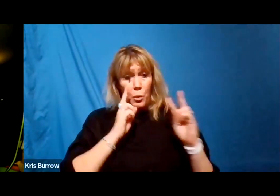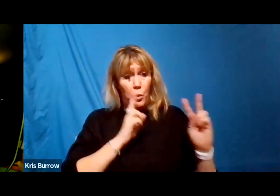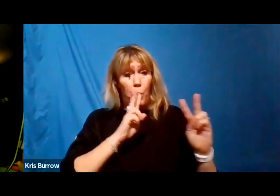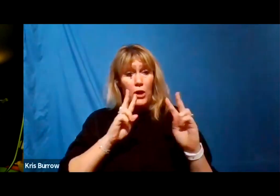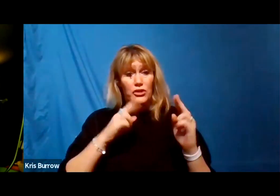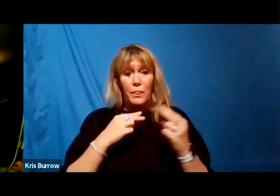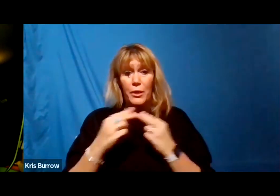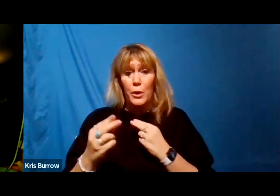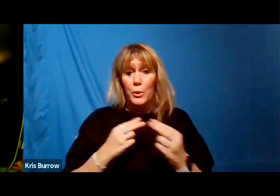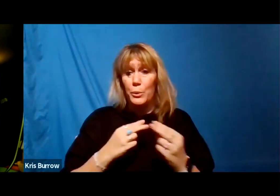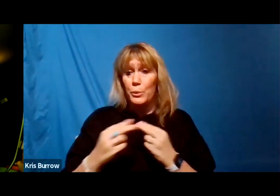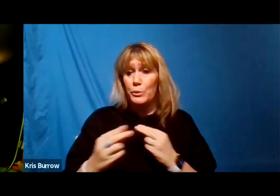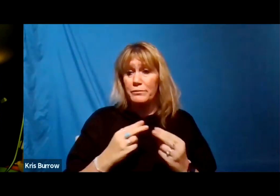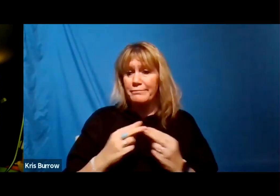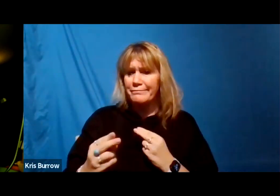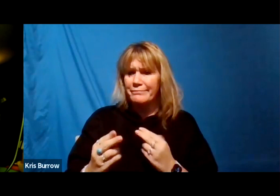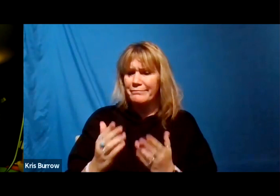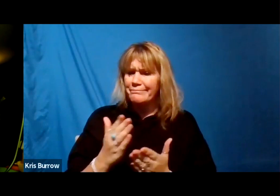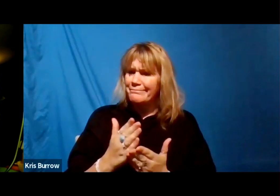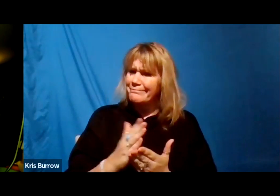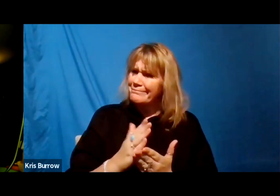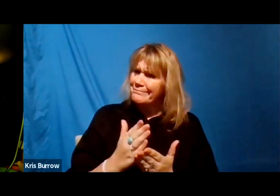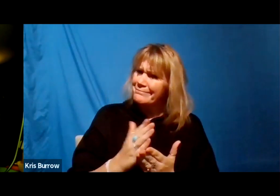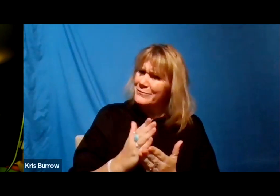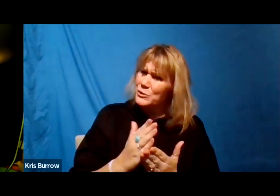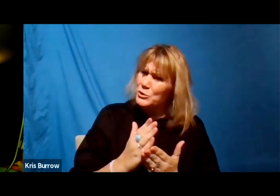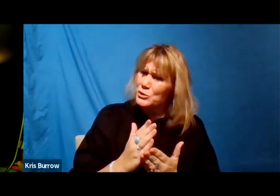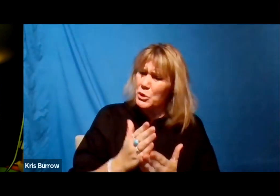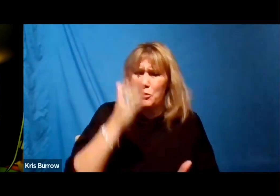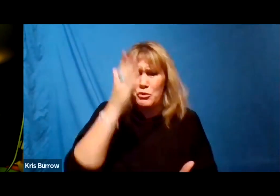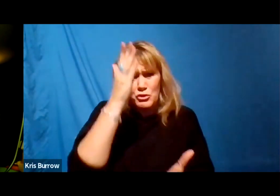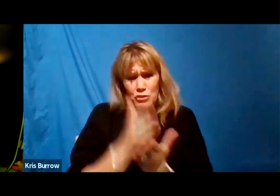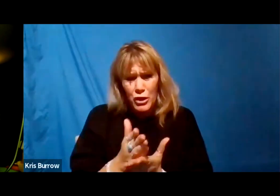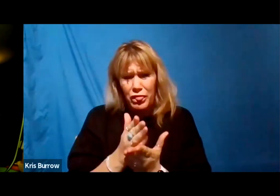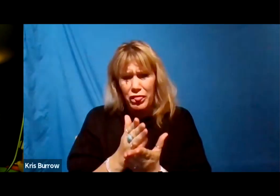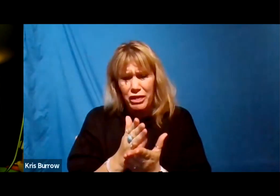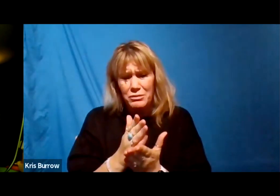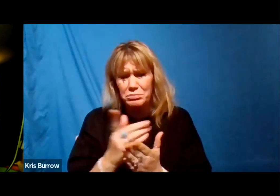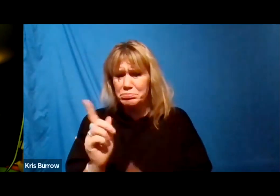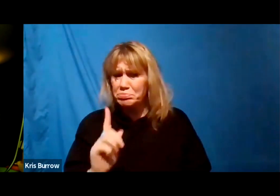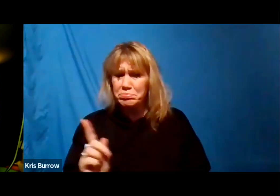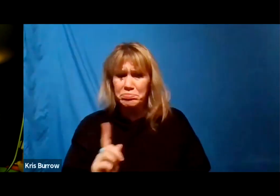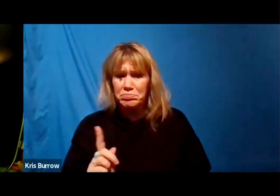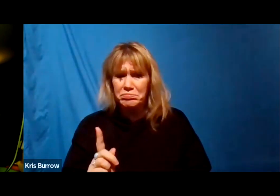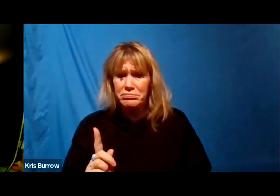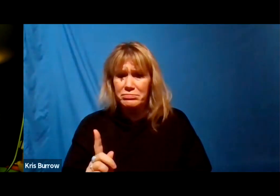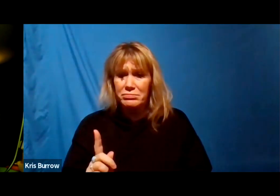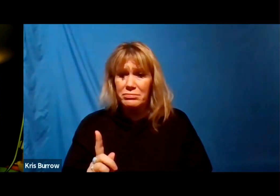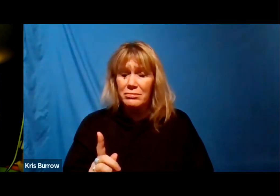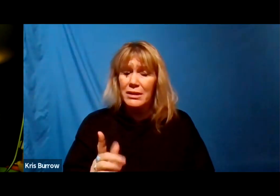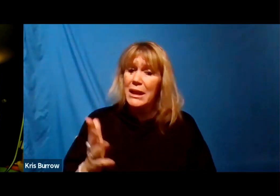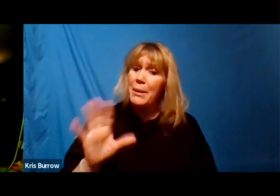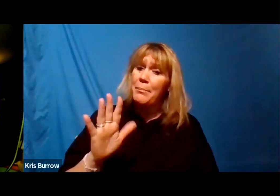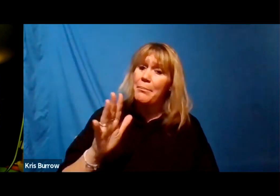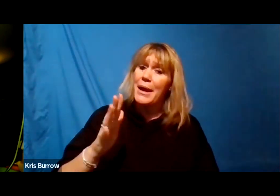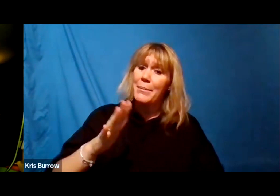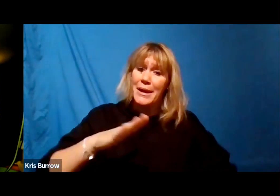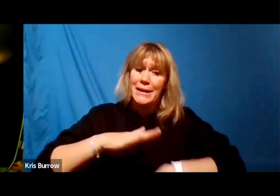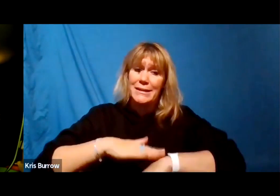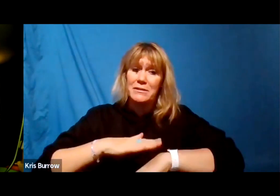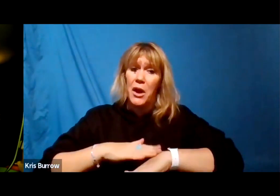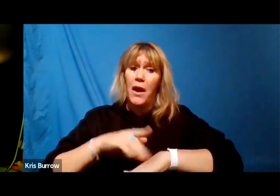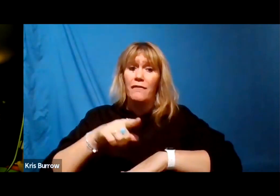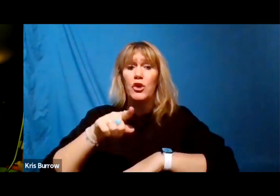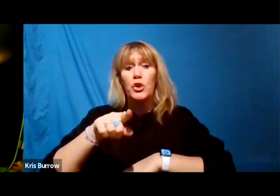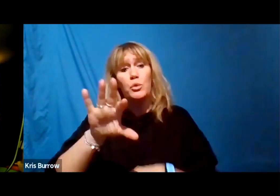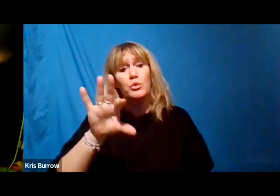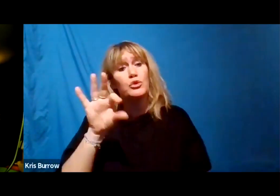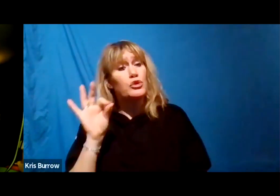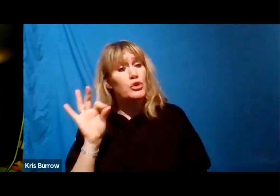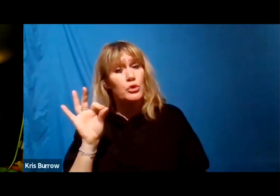Let love hold high our hearts.